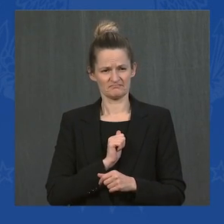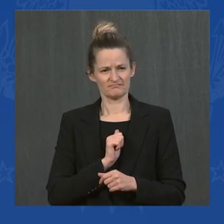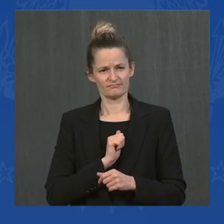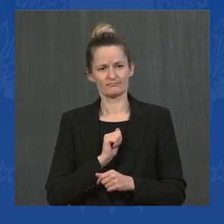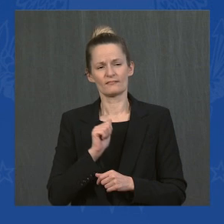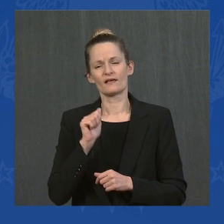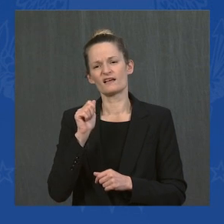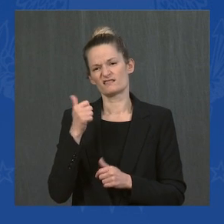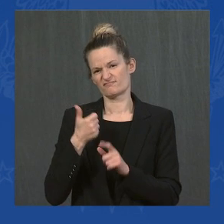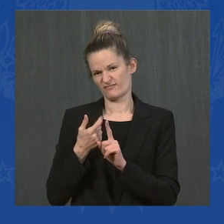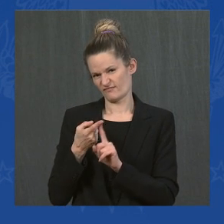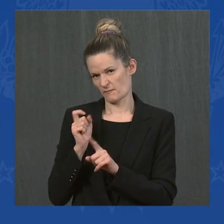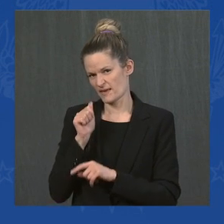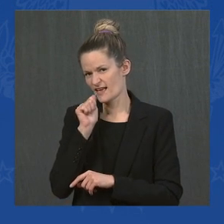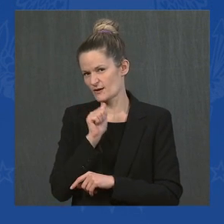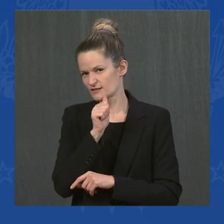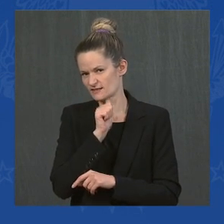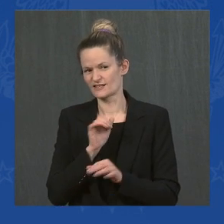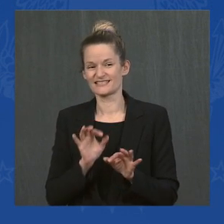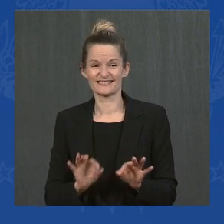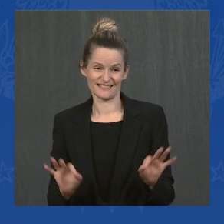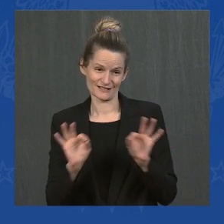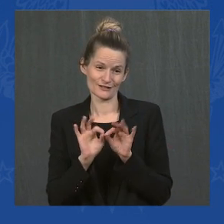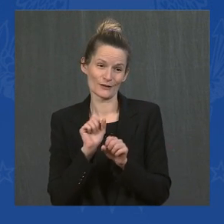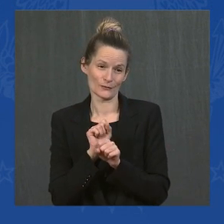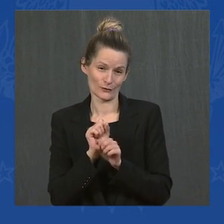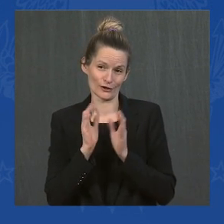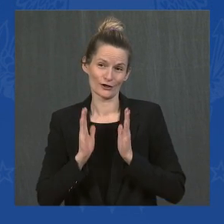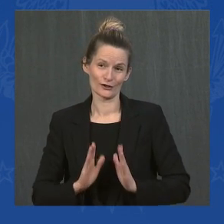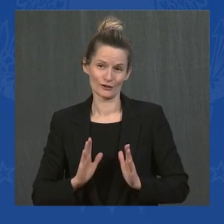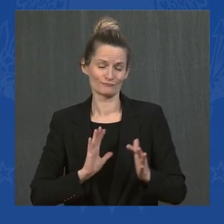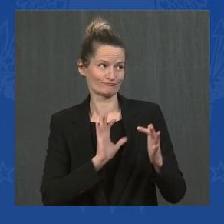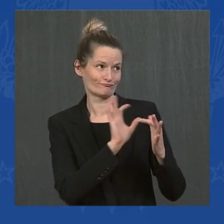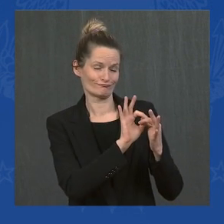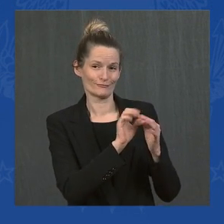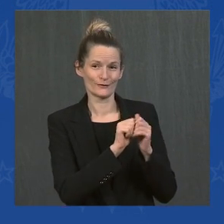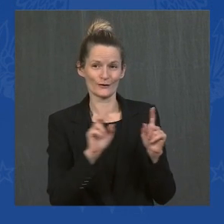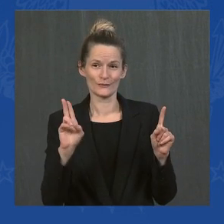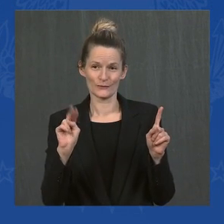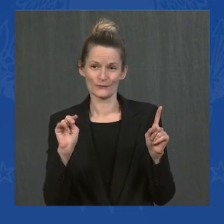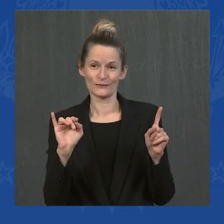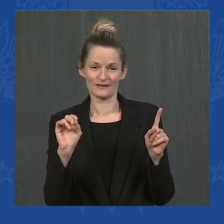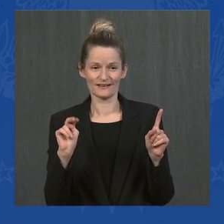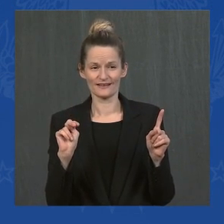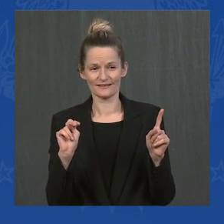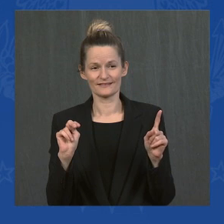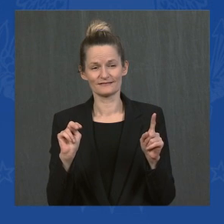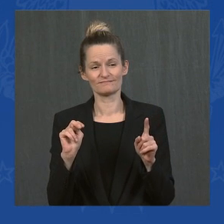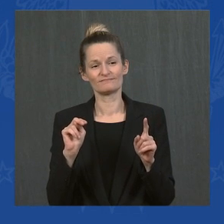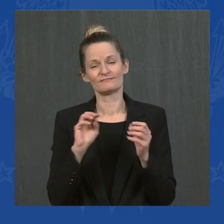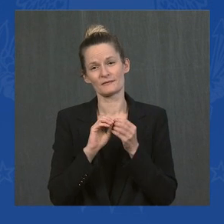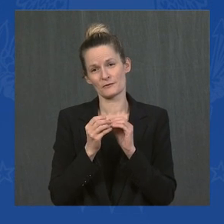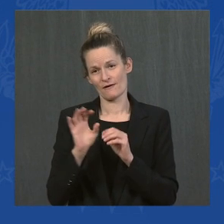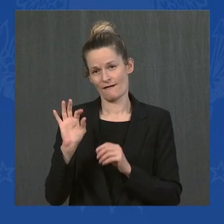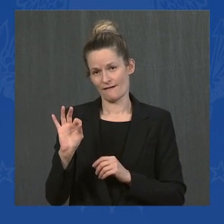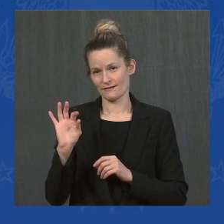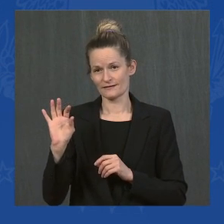United Food and Commercial Workers Local 99 working at the pharmacy technician at a Safeway in Bisbee, Arizona.